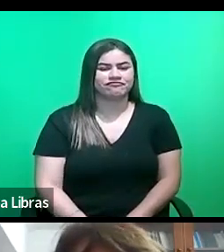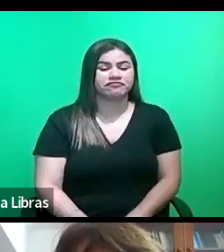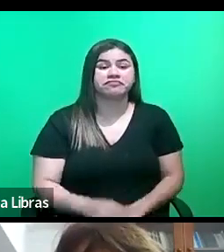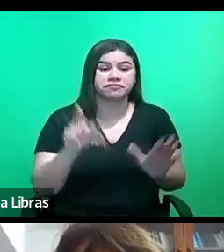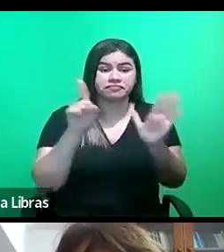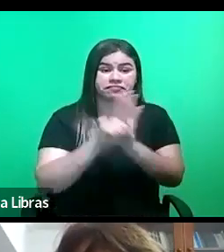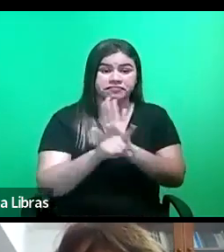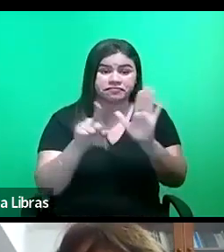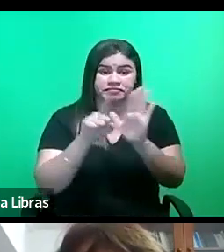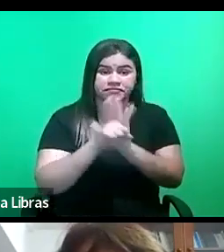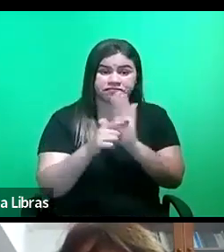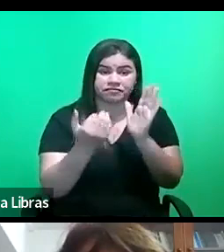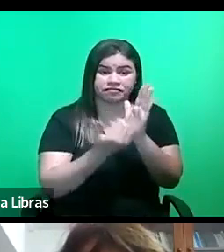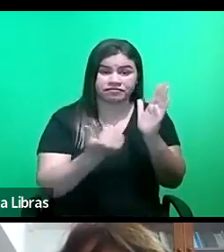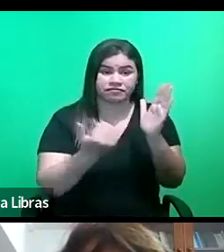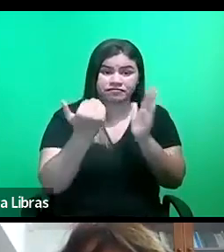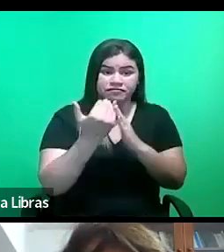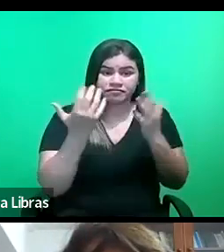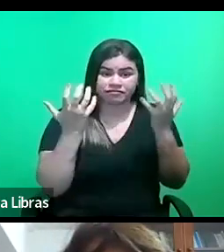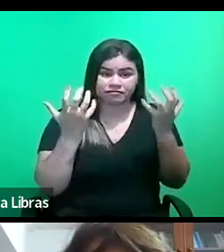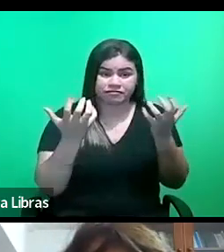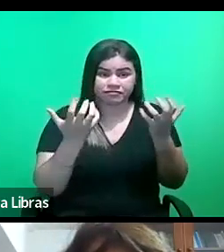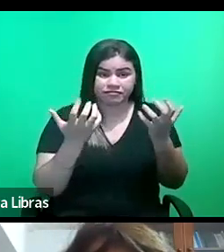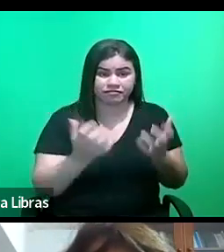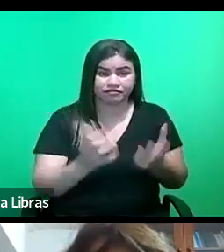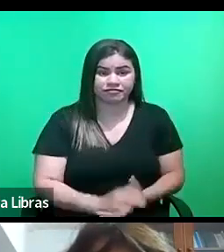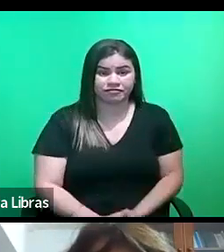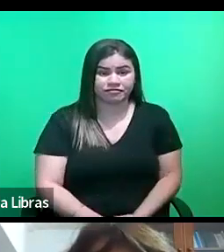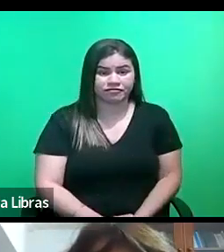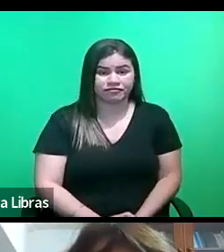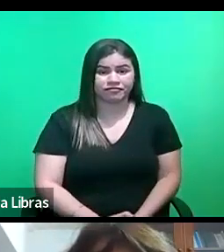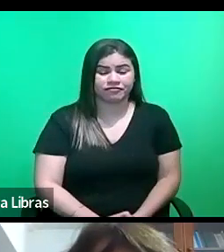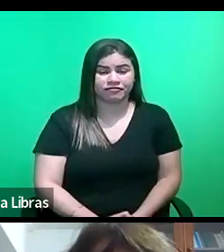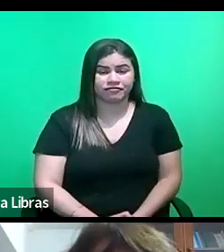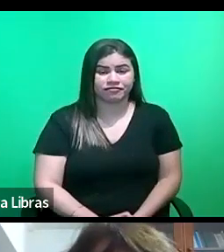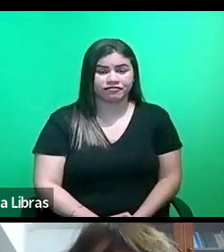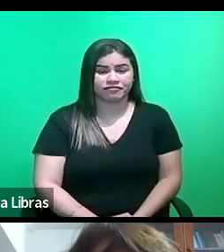My spare going to this My spare going to this song ? Okay